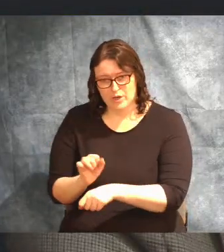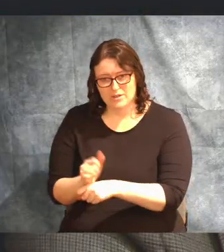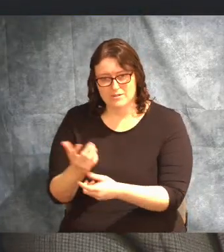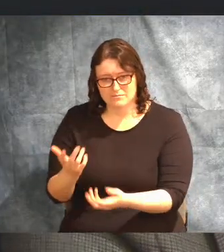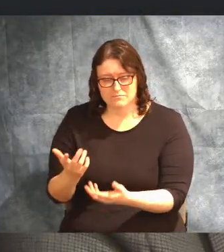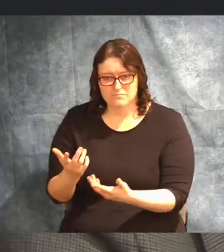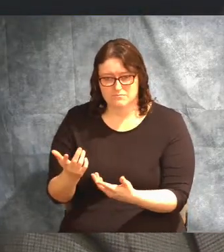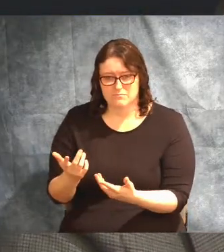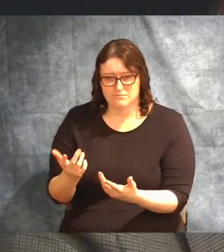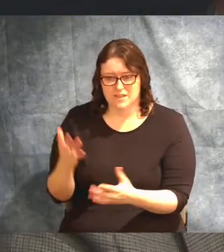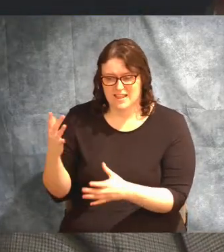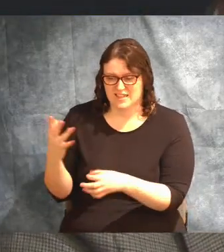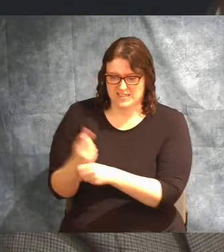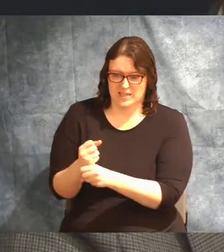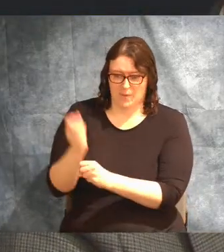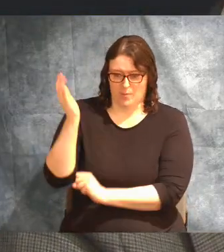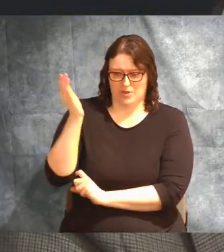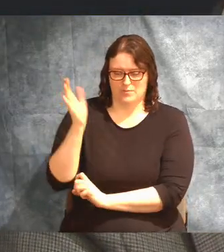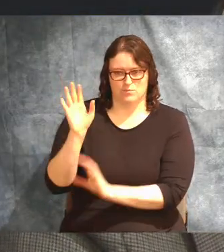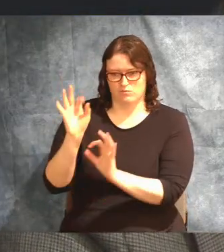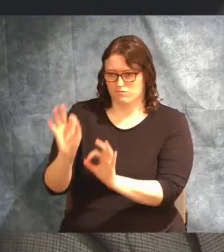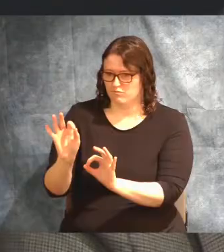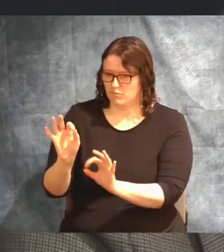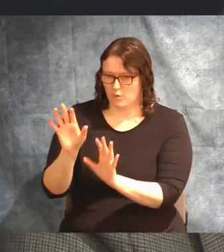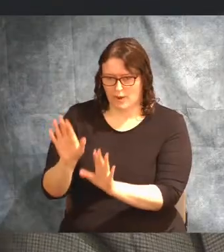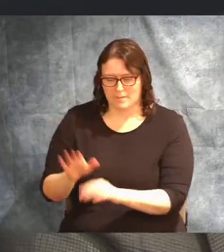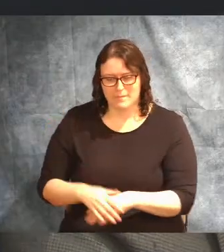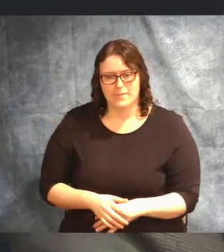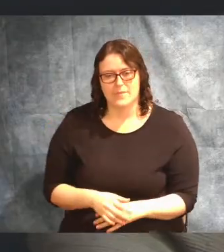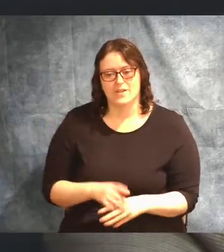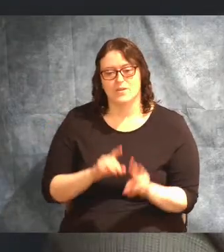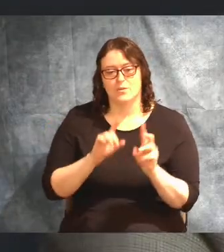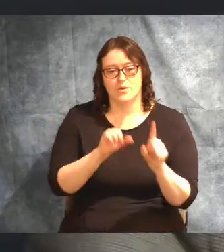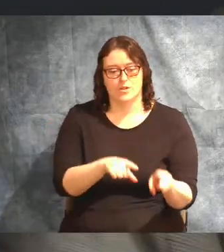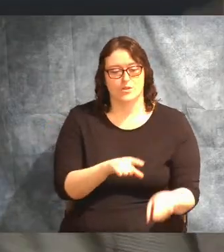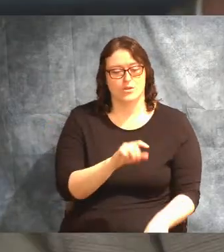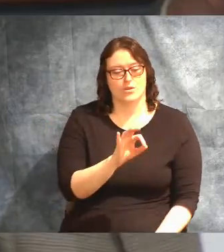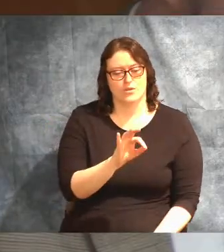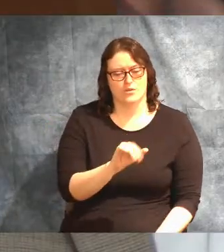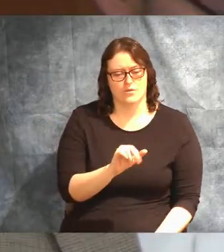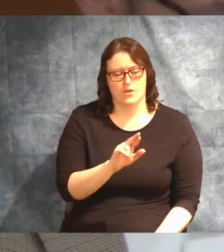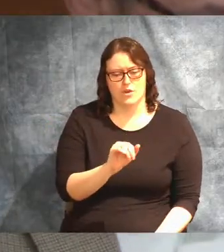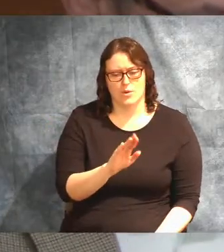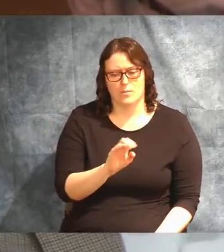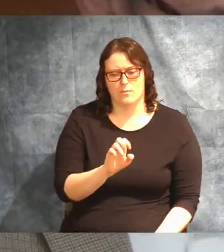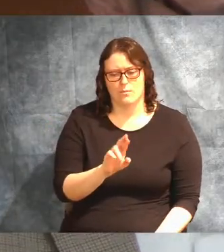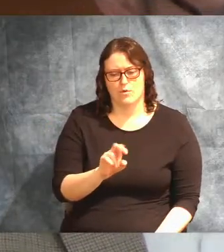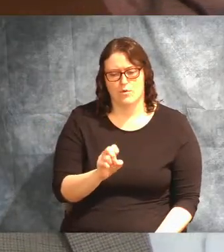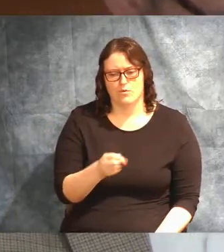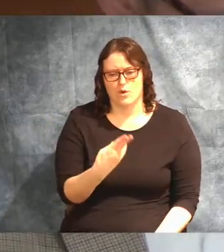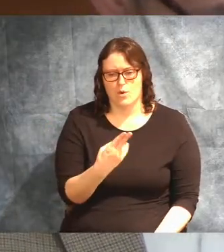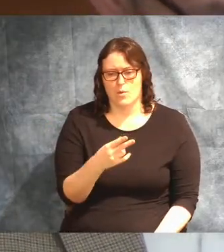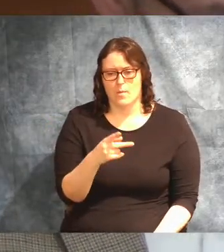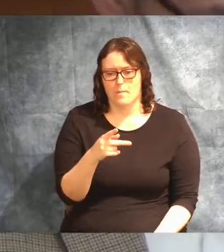the summary of that. Uh, I went to the Farm Bureau Policy Breakfast. Um, I'm going to try to